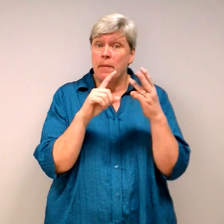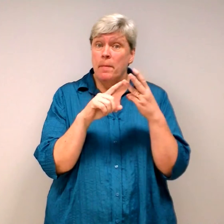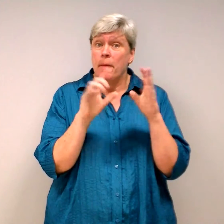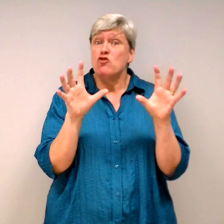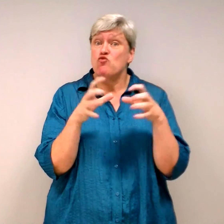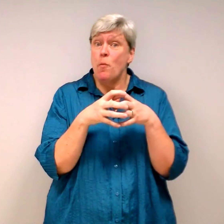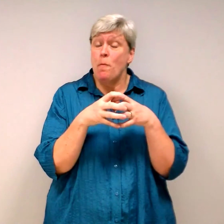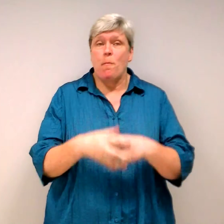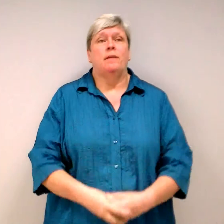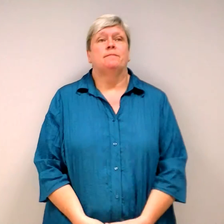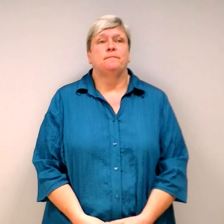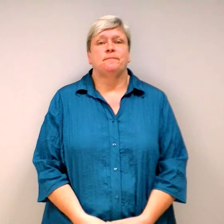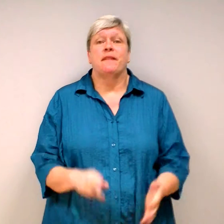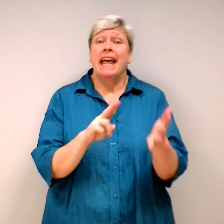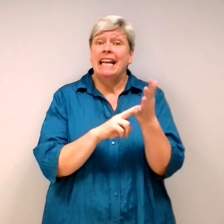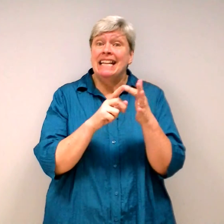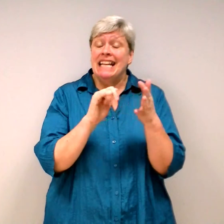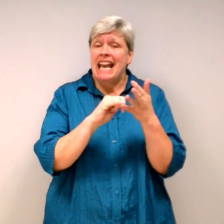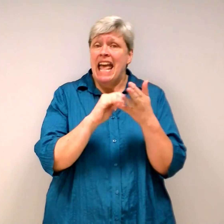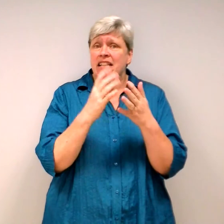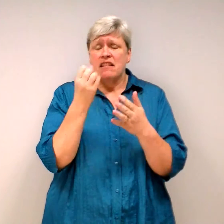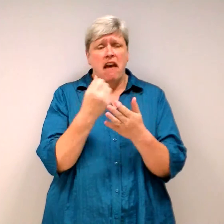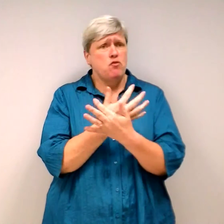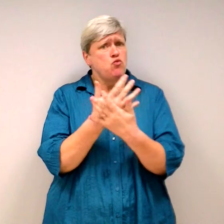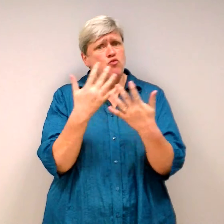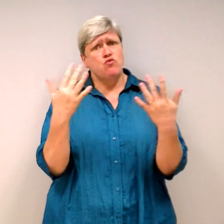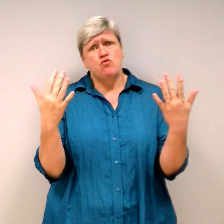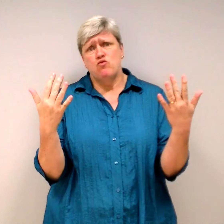NESS has a range of facilities available